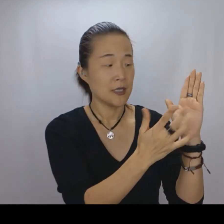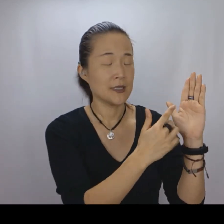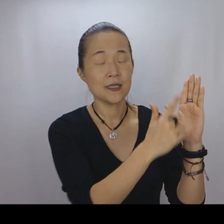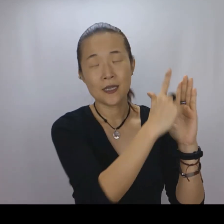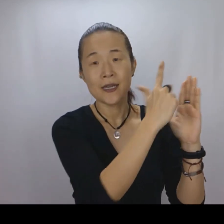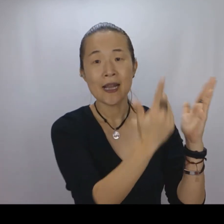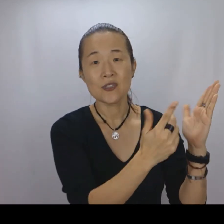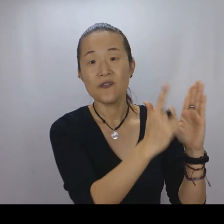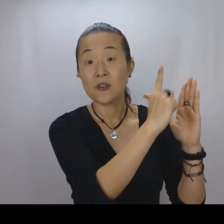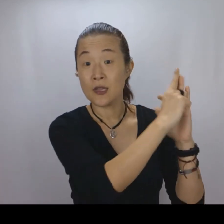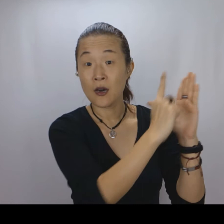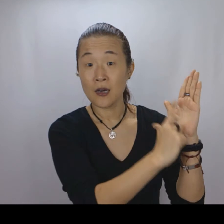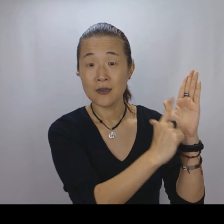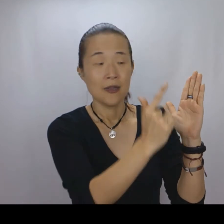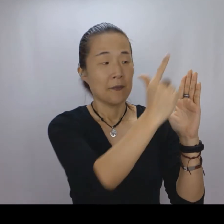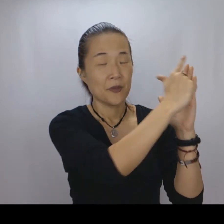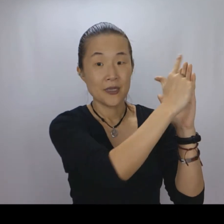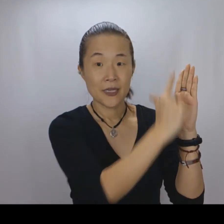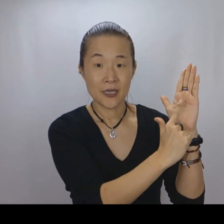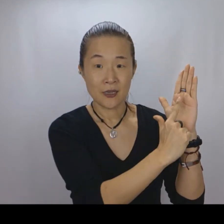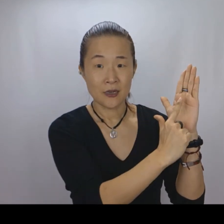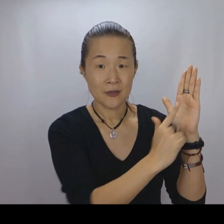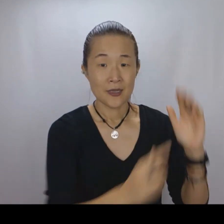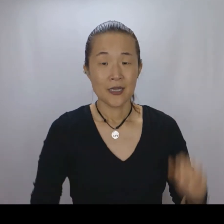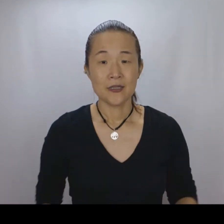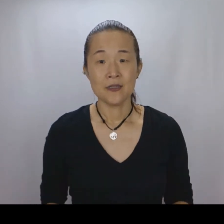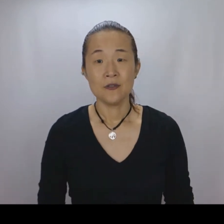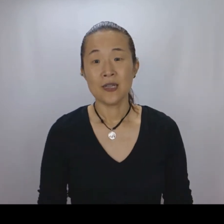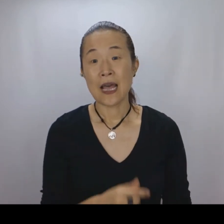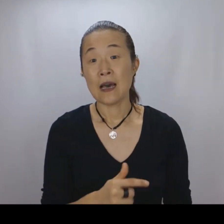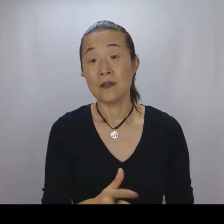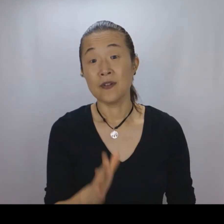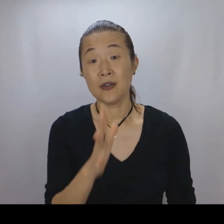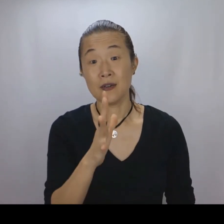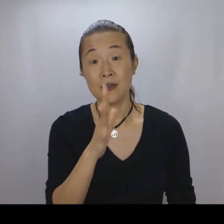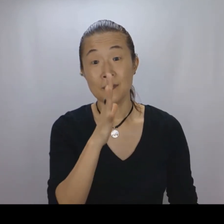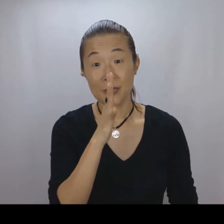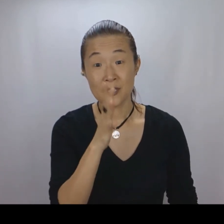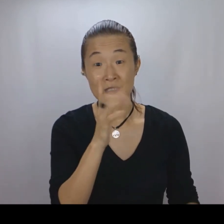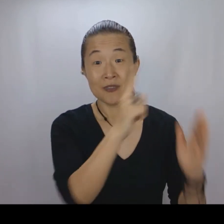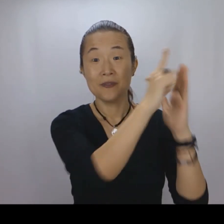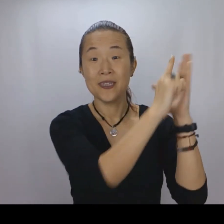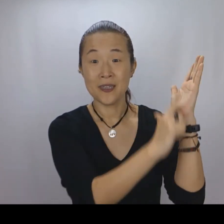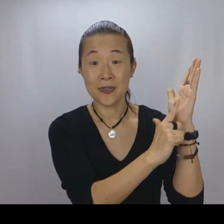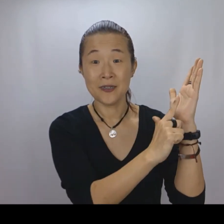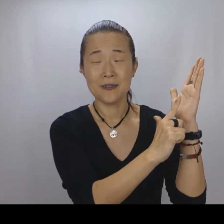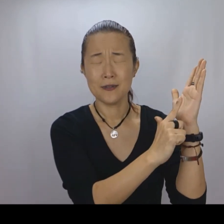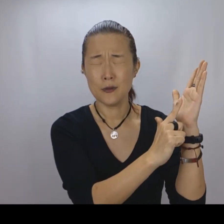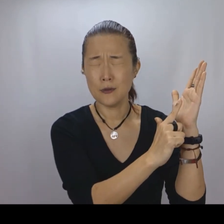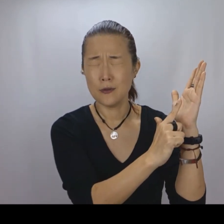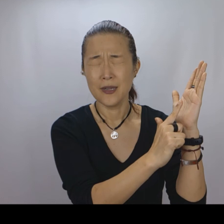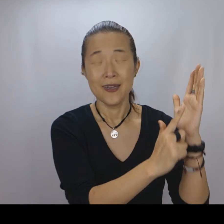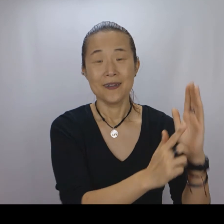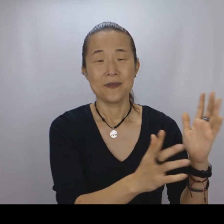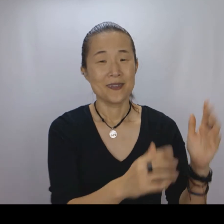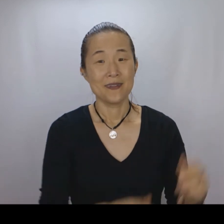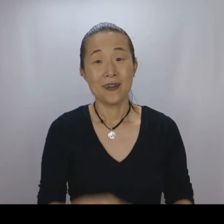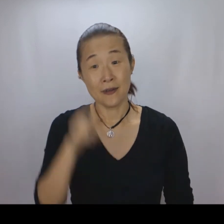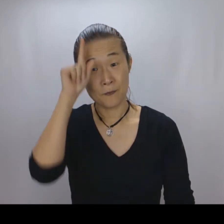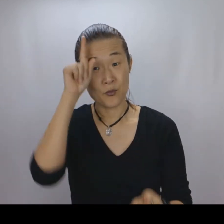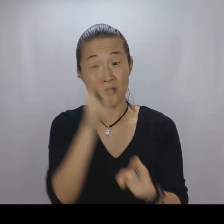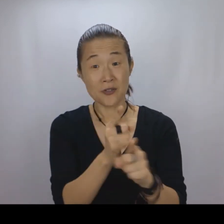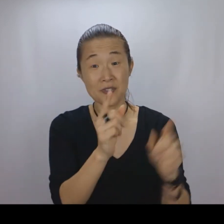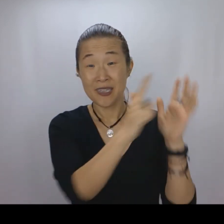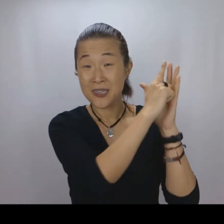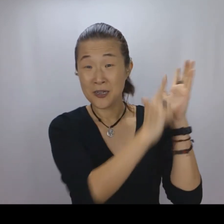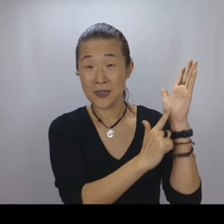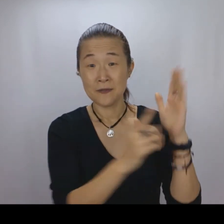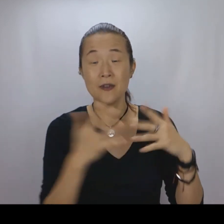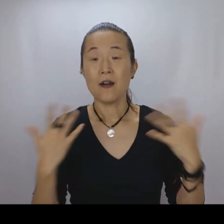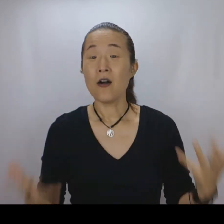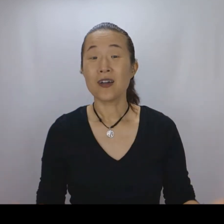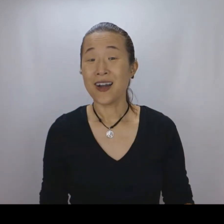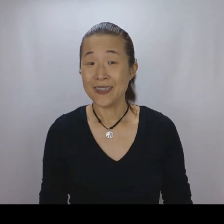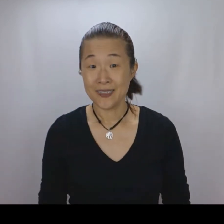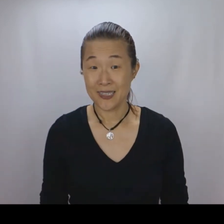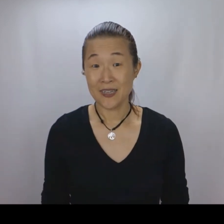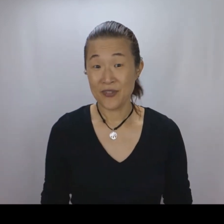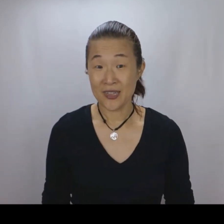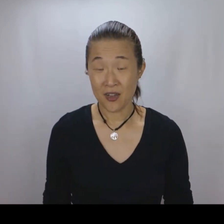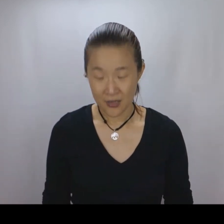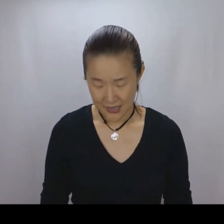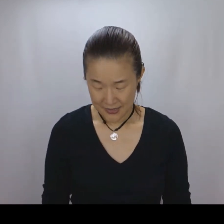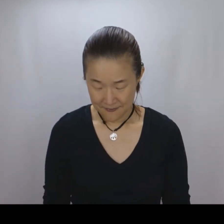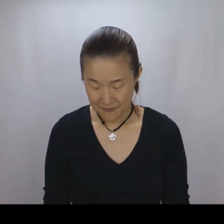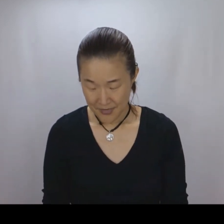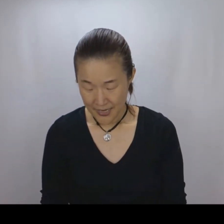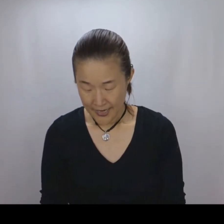It's the sign actually for law, but in-law and so you will have a mother-in-law or brother-in-law, all kinds of in-laws.